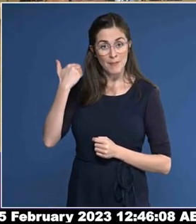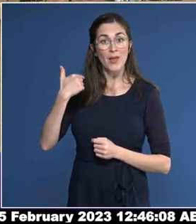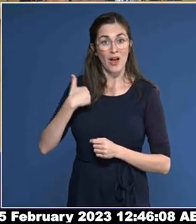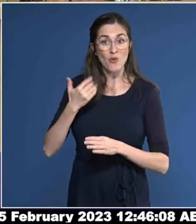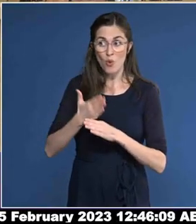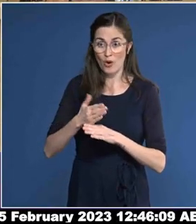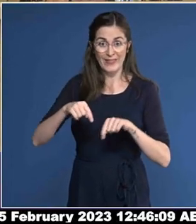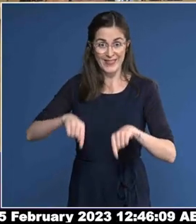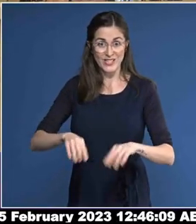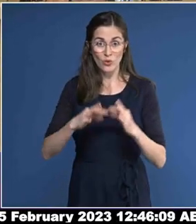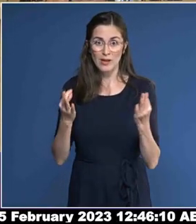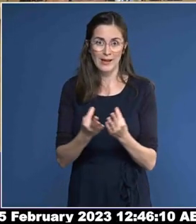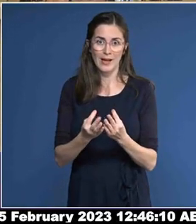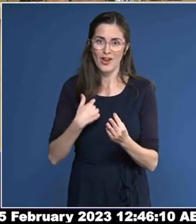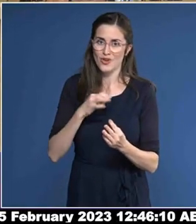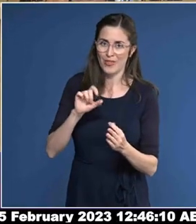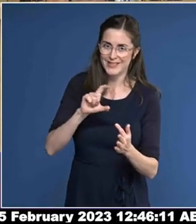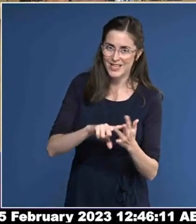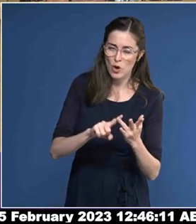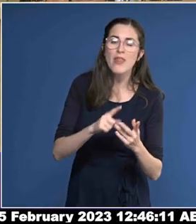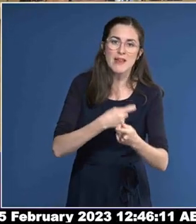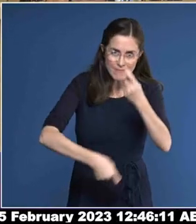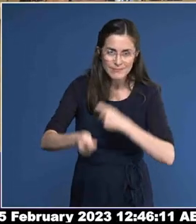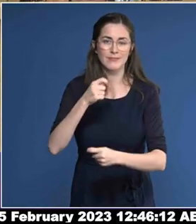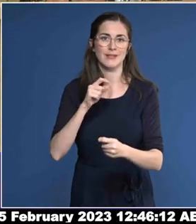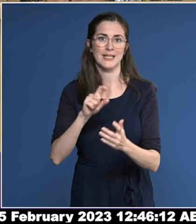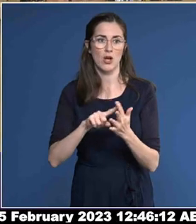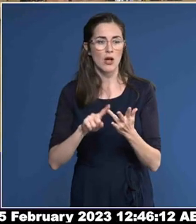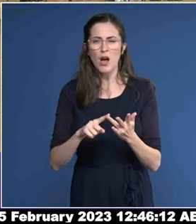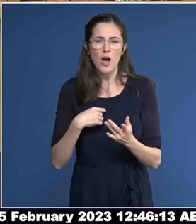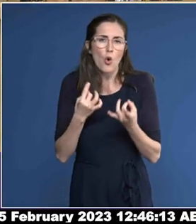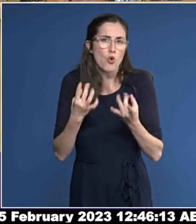the CEO, so I'm quite familiar with how we operate in that space.